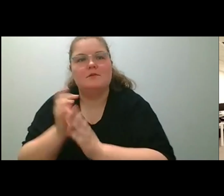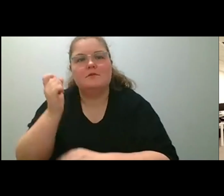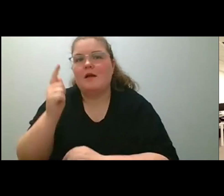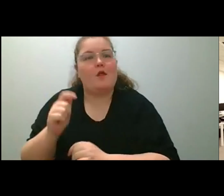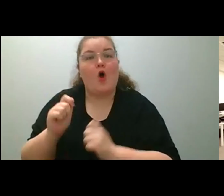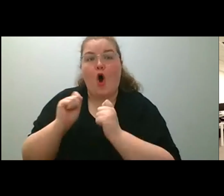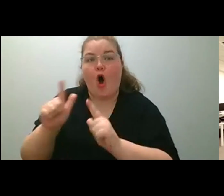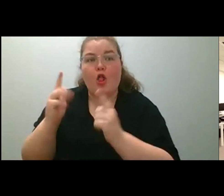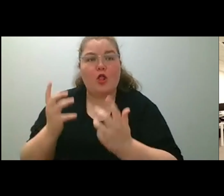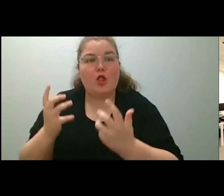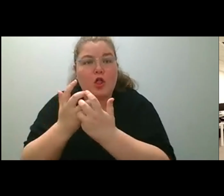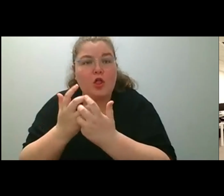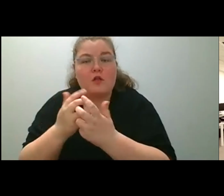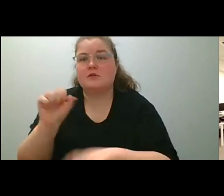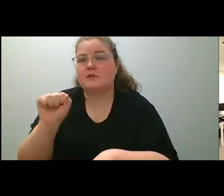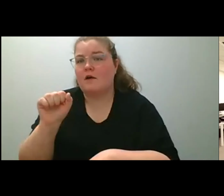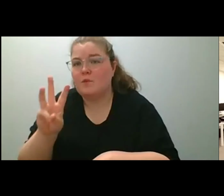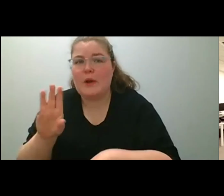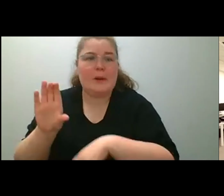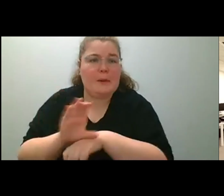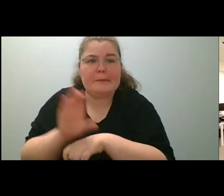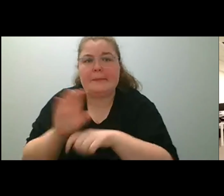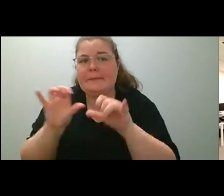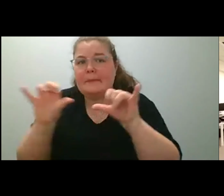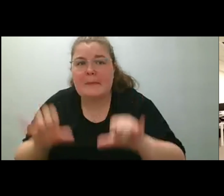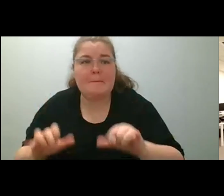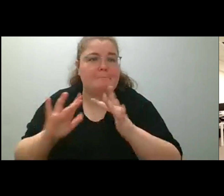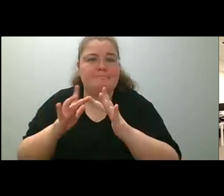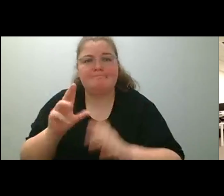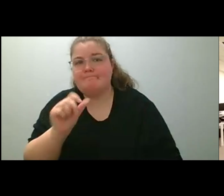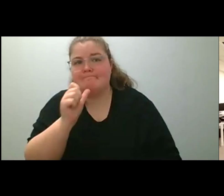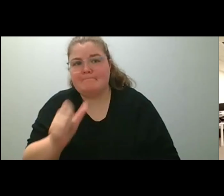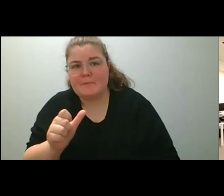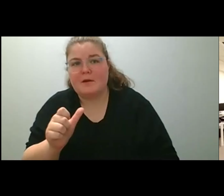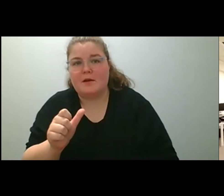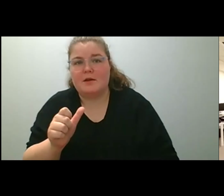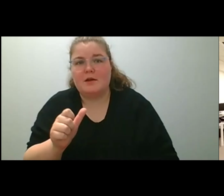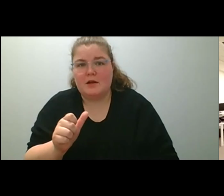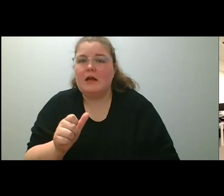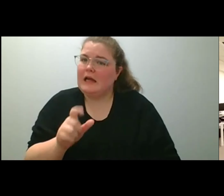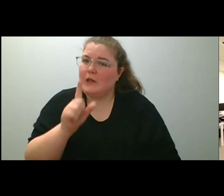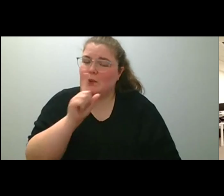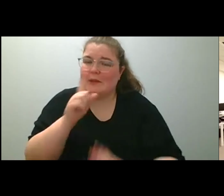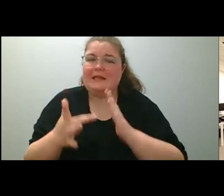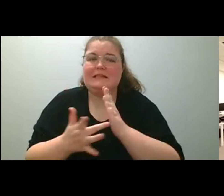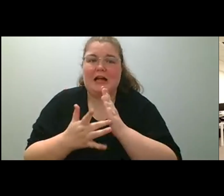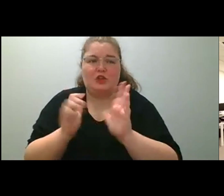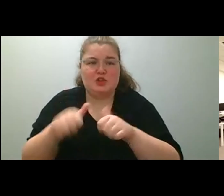with all types of software and all web platforms and browsers. It can be a real technical challenge to handle something like that.